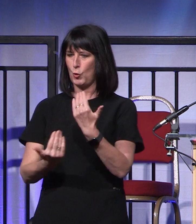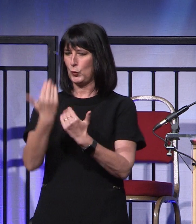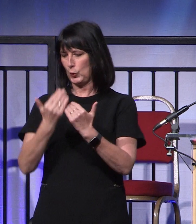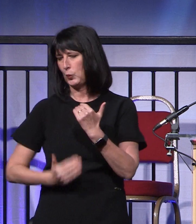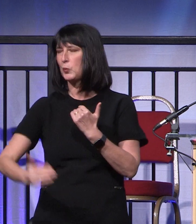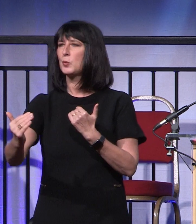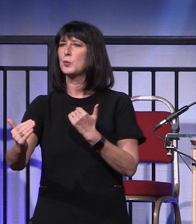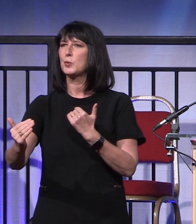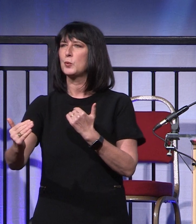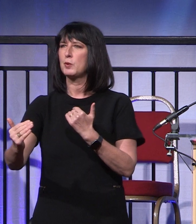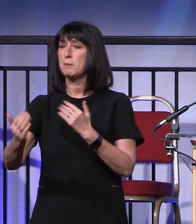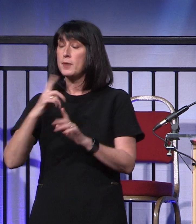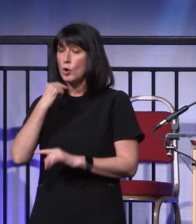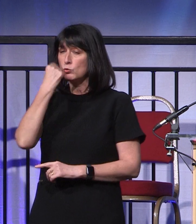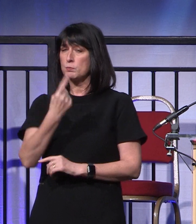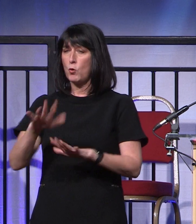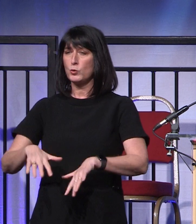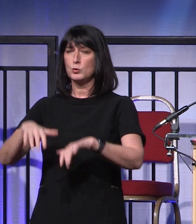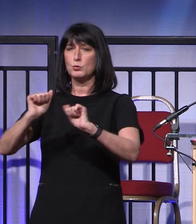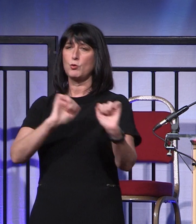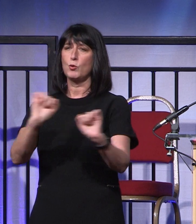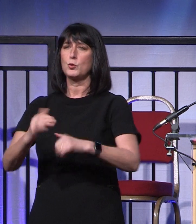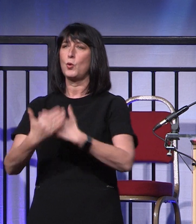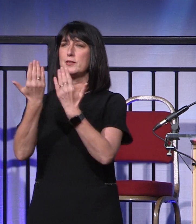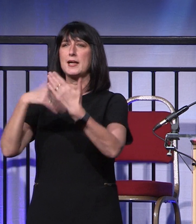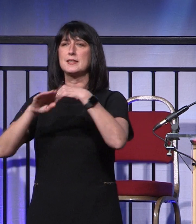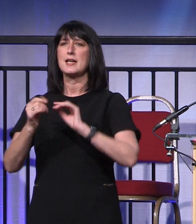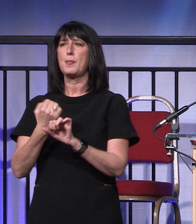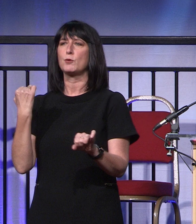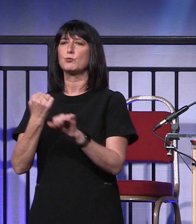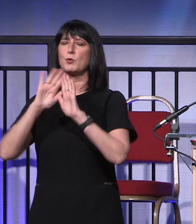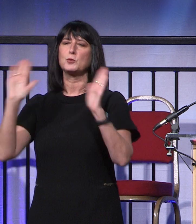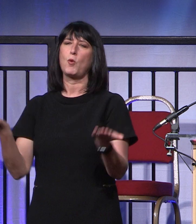you begin your days in the graduate world where you will no doubt go forth